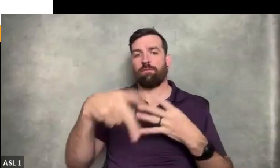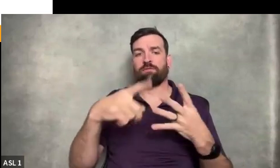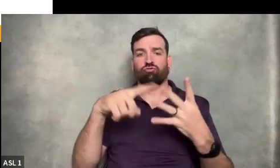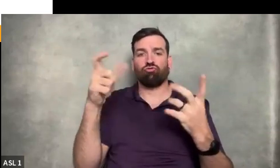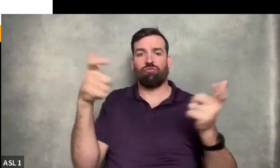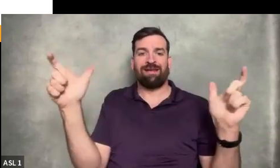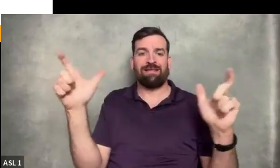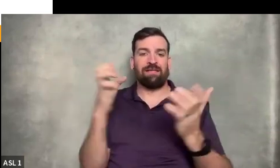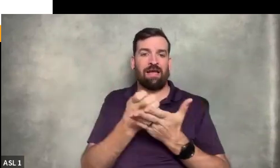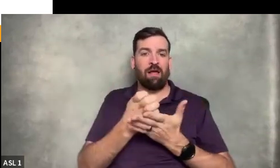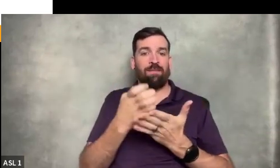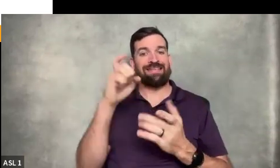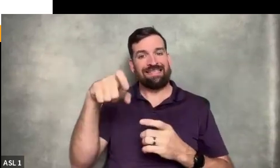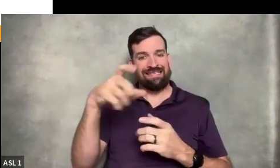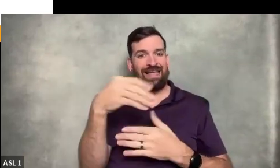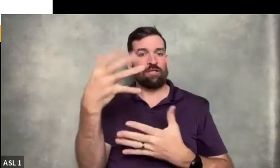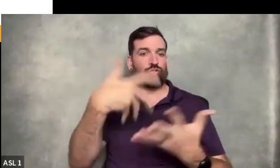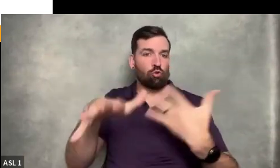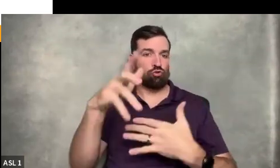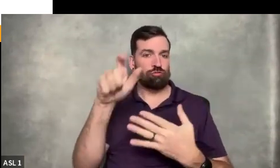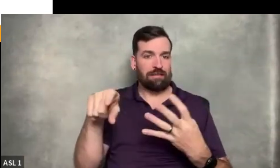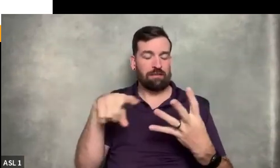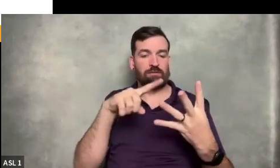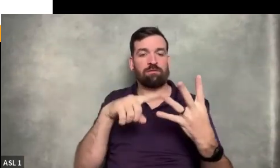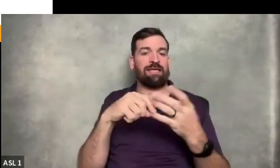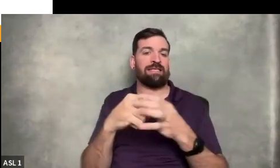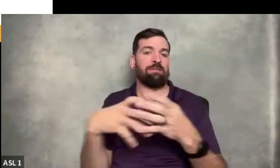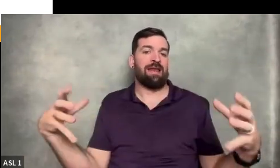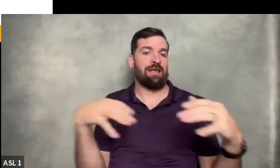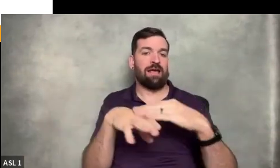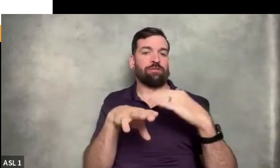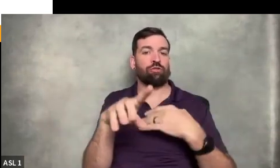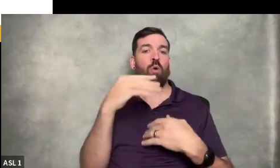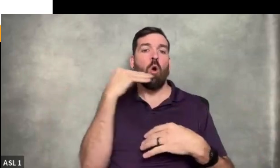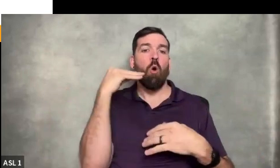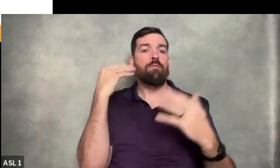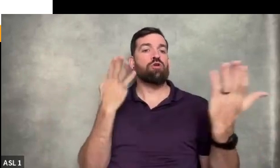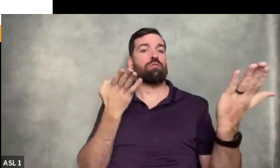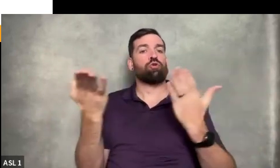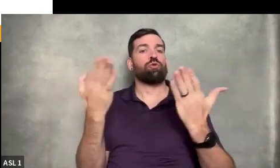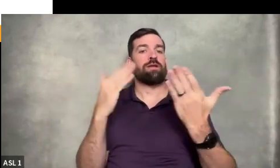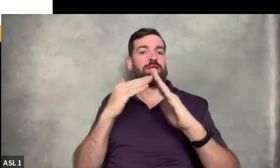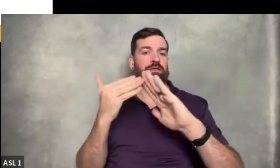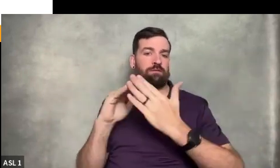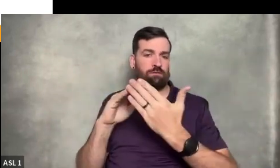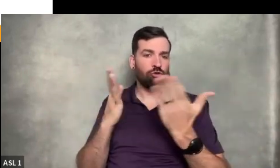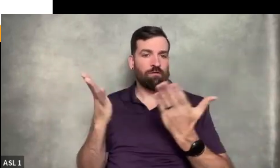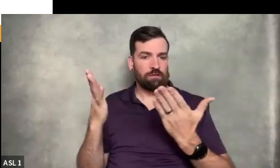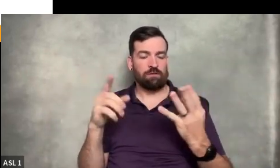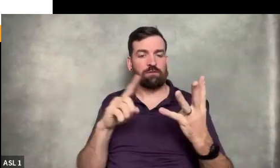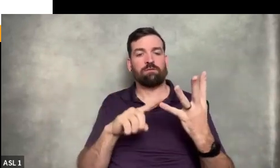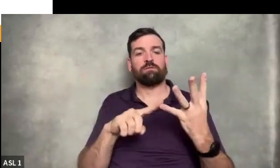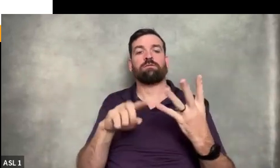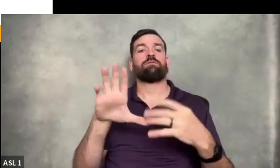greatest social need, expanding access to home- and community-based services, and caregiving.